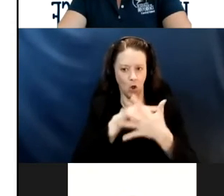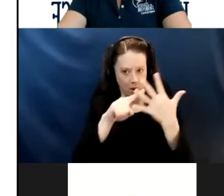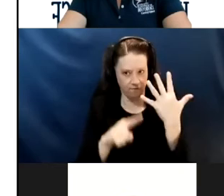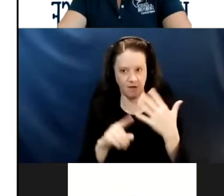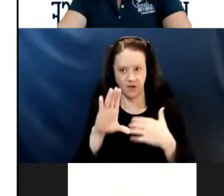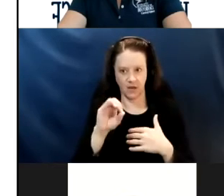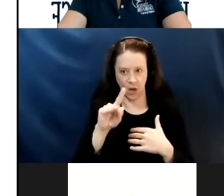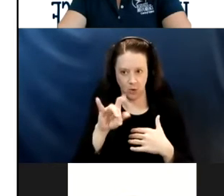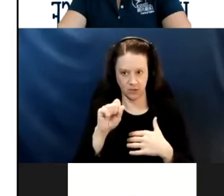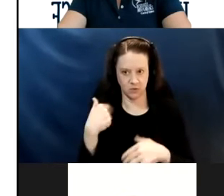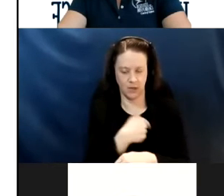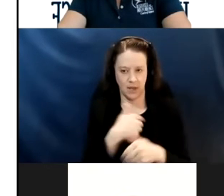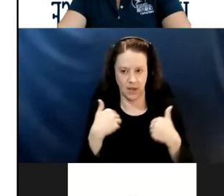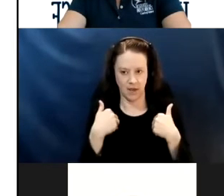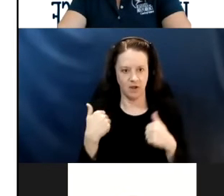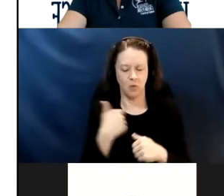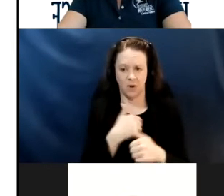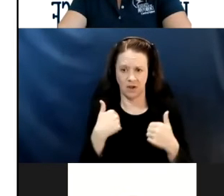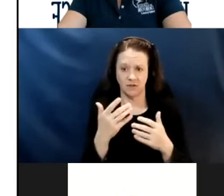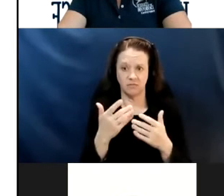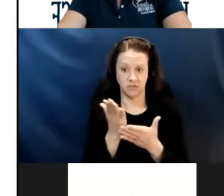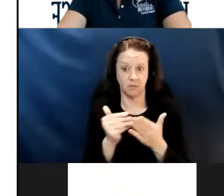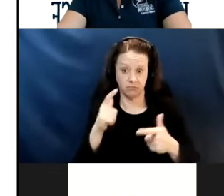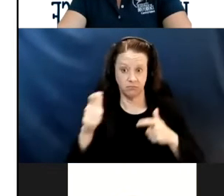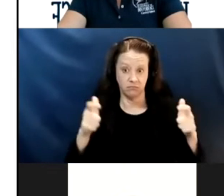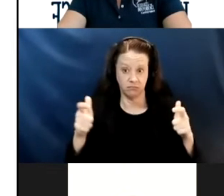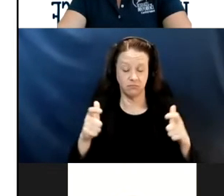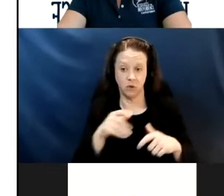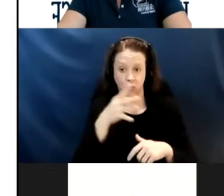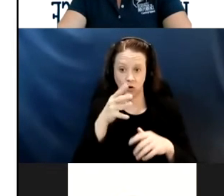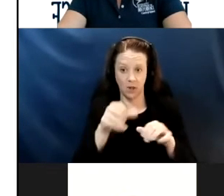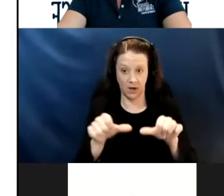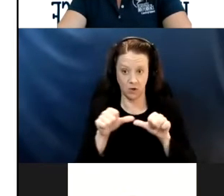There are some significant rural areas that we serve. So we are specifically working